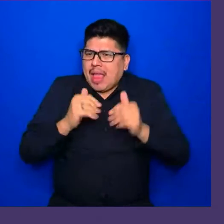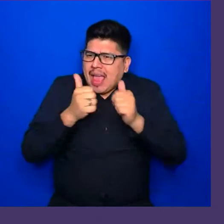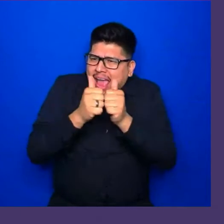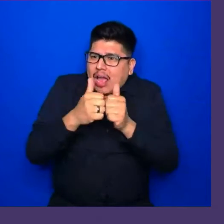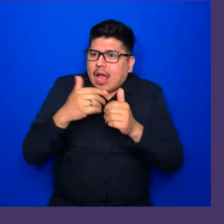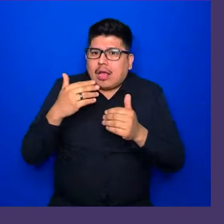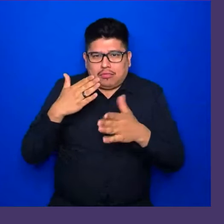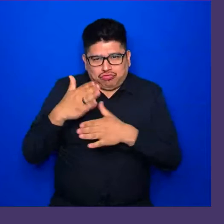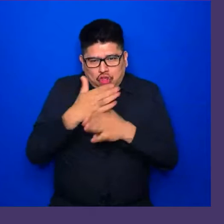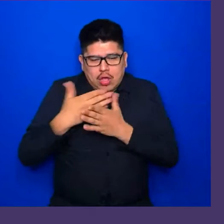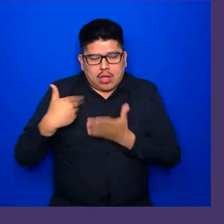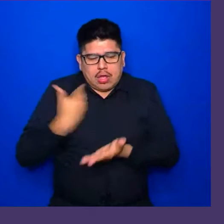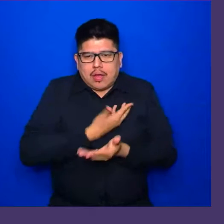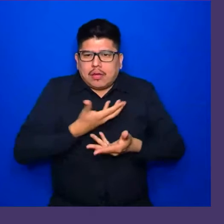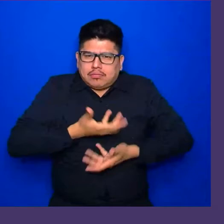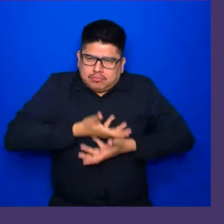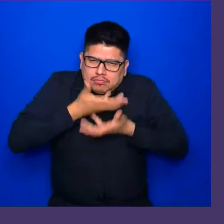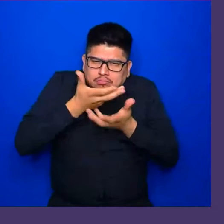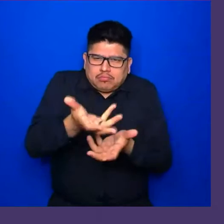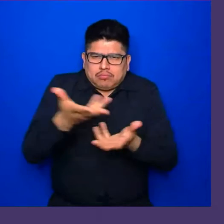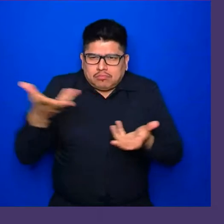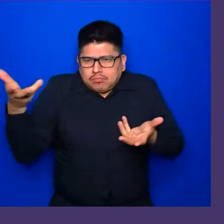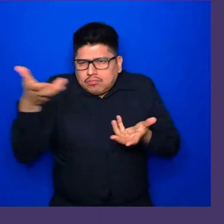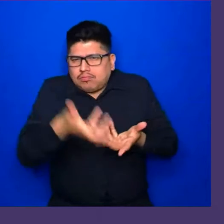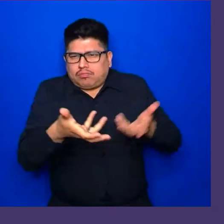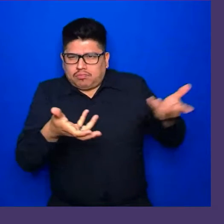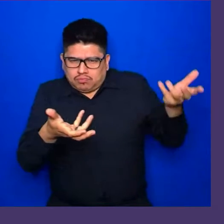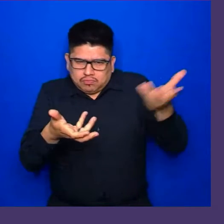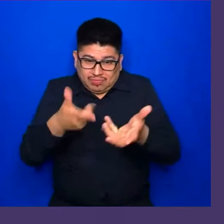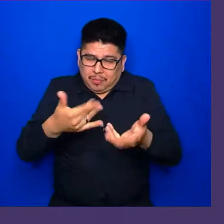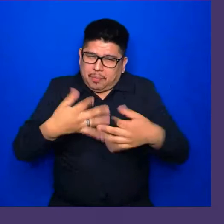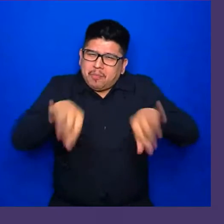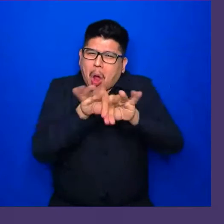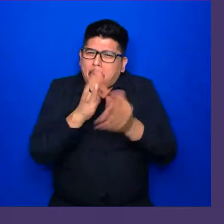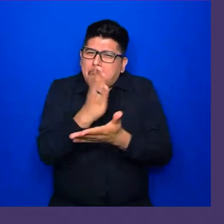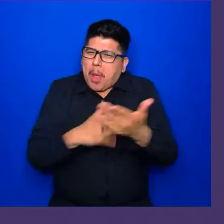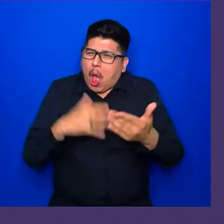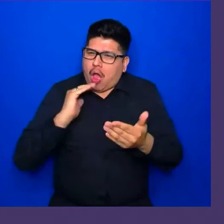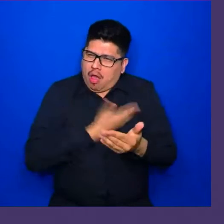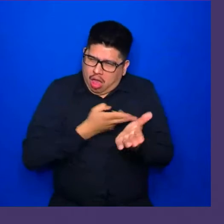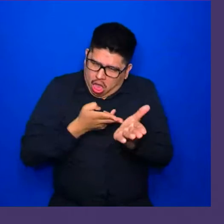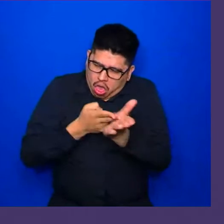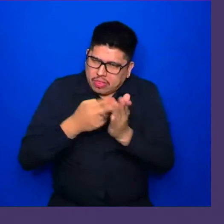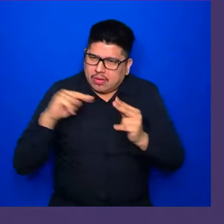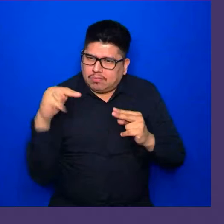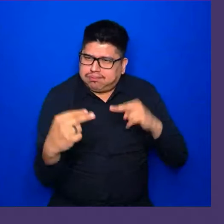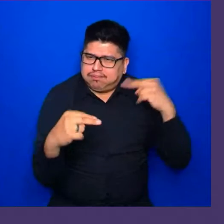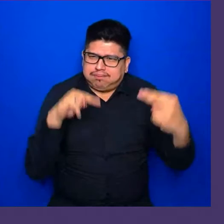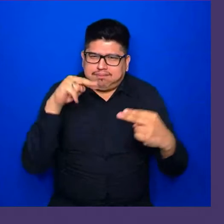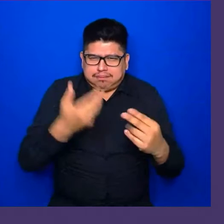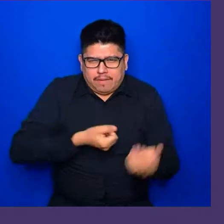We need to share our authentic perspective and voice. Rylin Rodgers: I think we both have something in common and